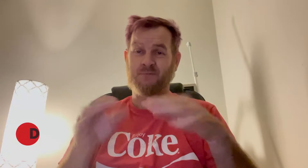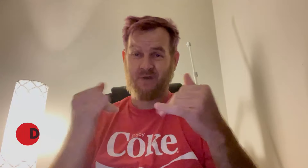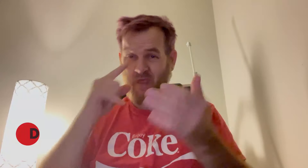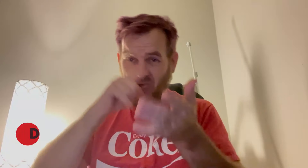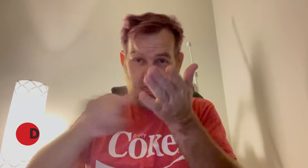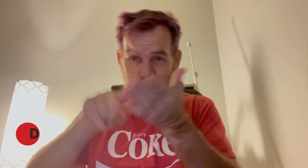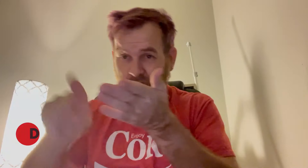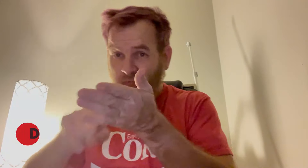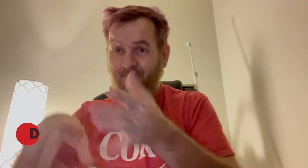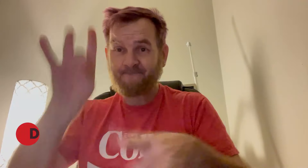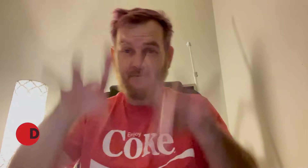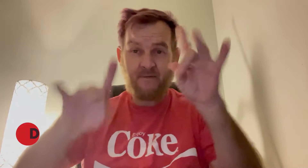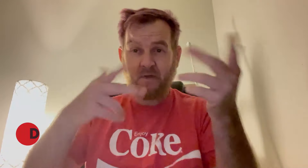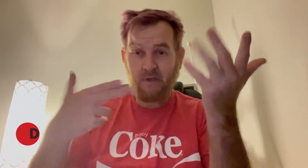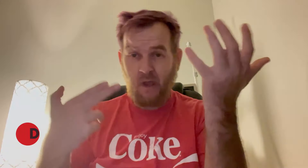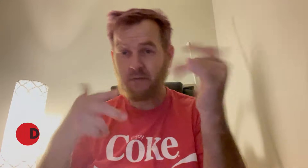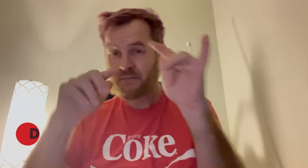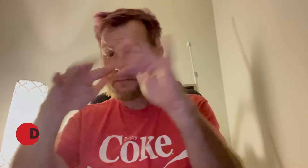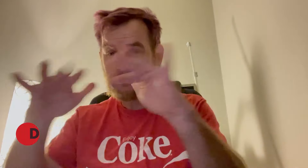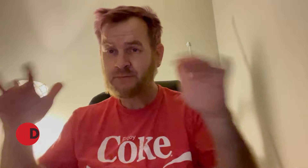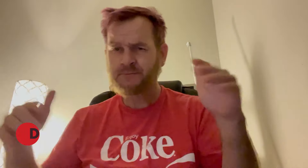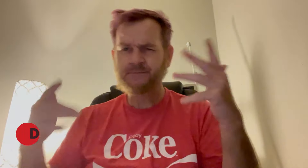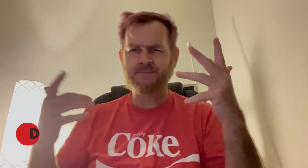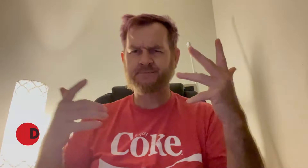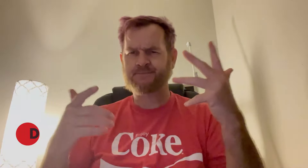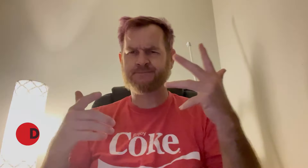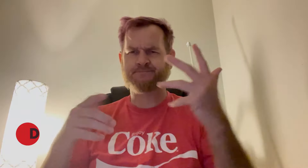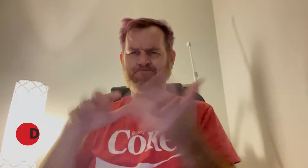Authorities investigated and found a cache of weapons like long guns and a lot of other stuff.